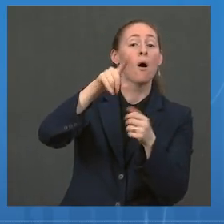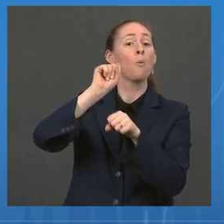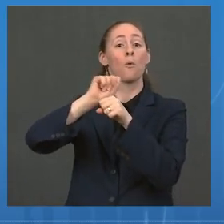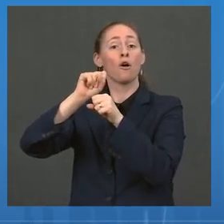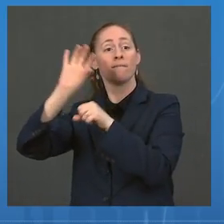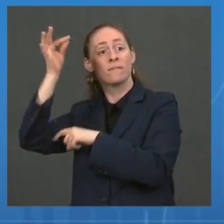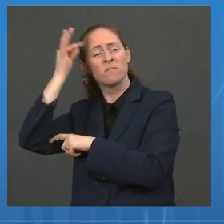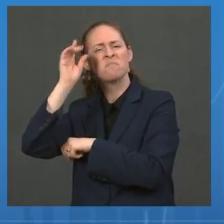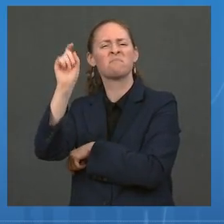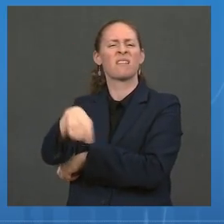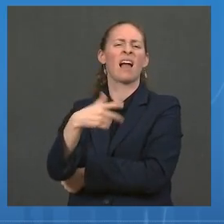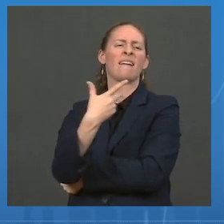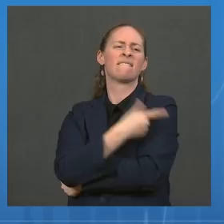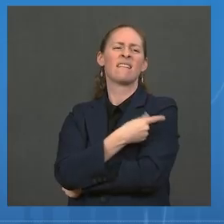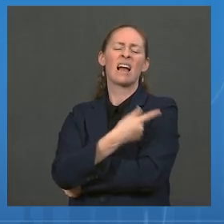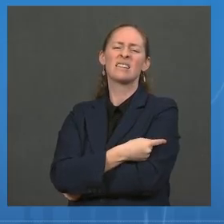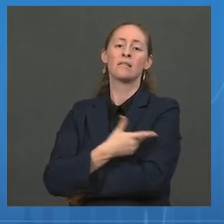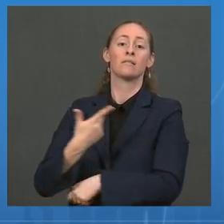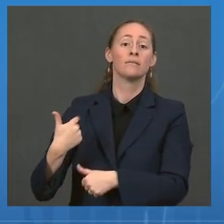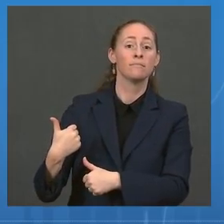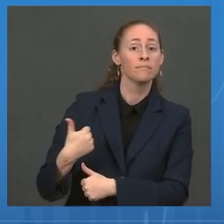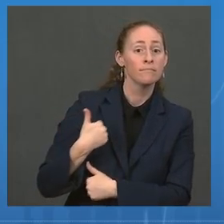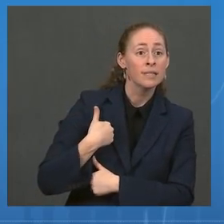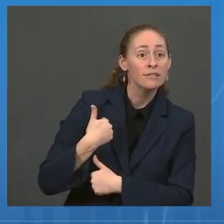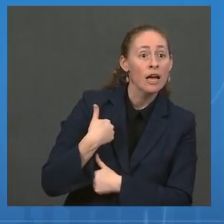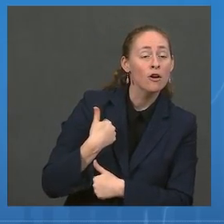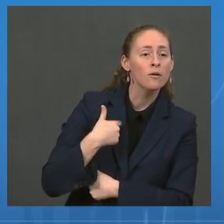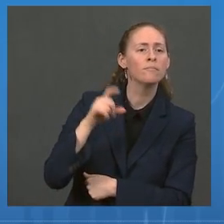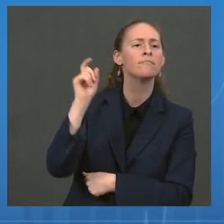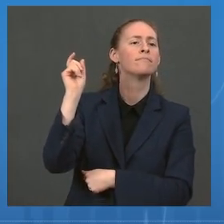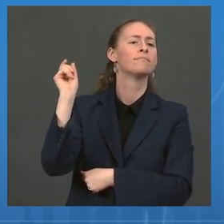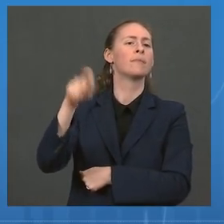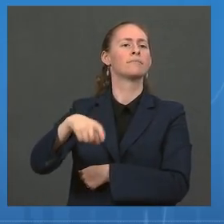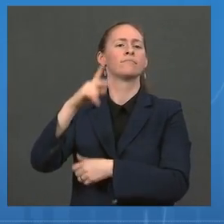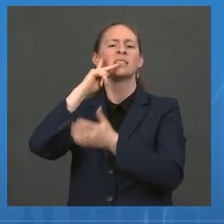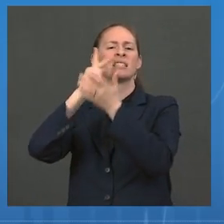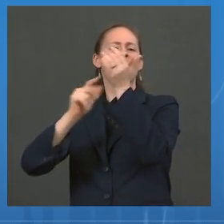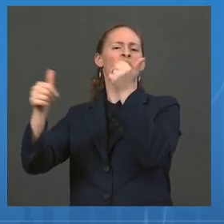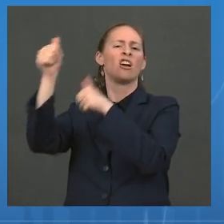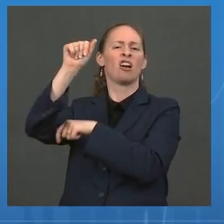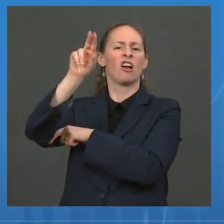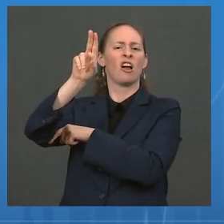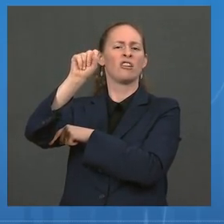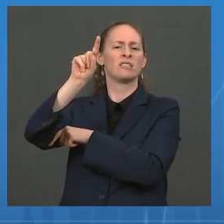the military, under Secretary Austin, requiring vaccinations; the OSHA Department of Labor rule,